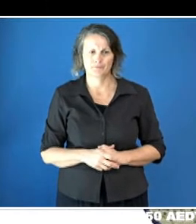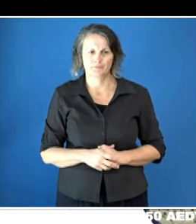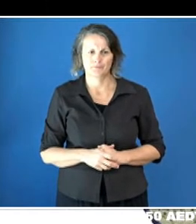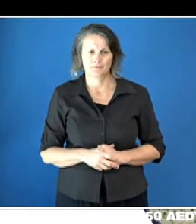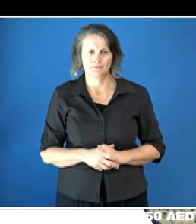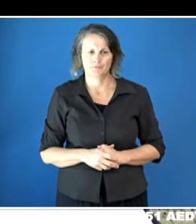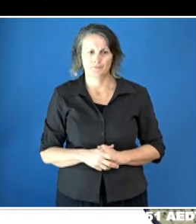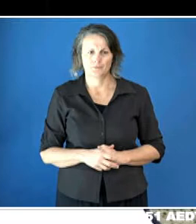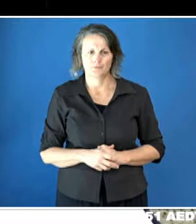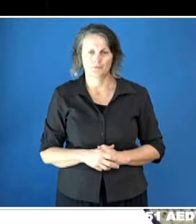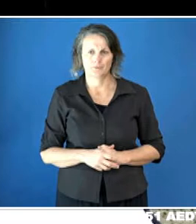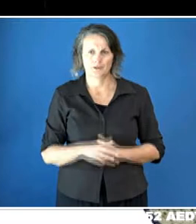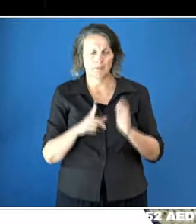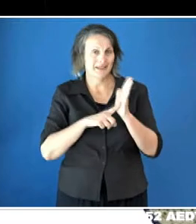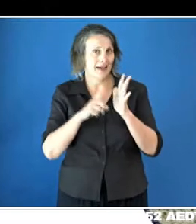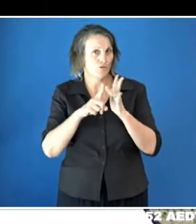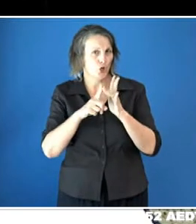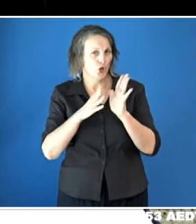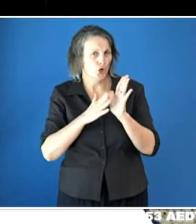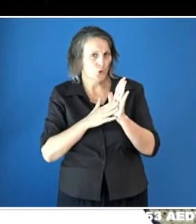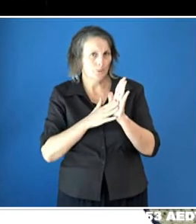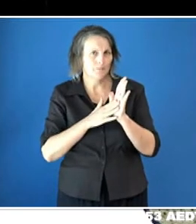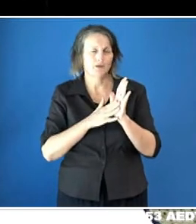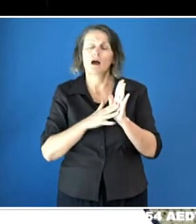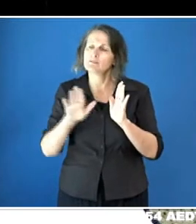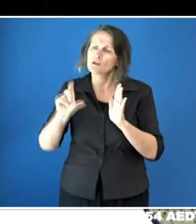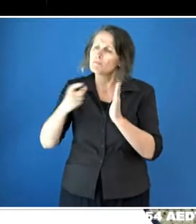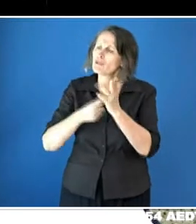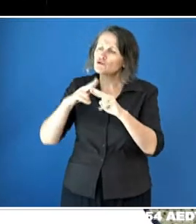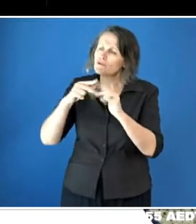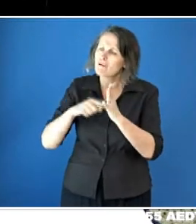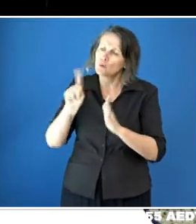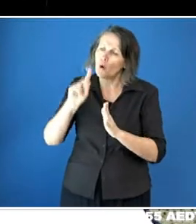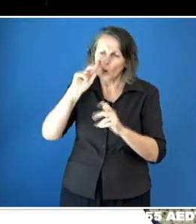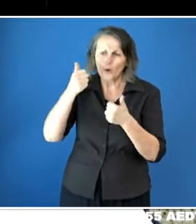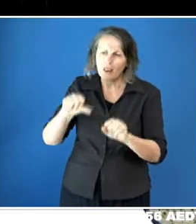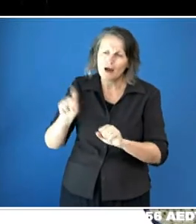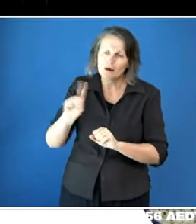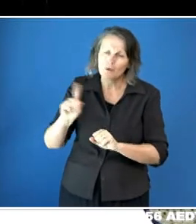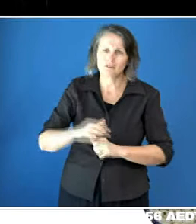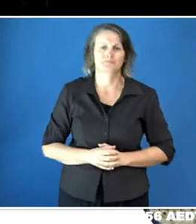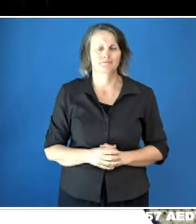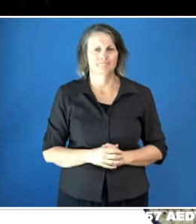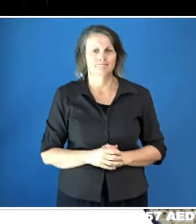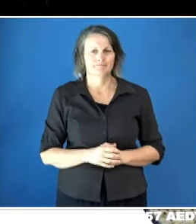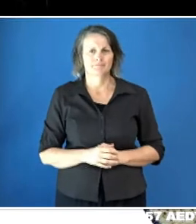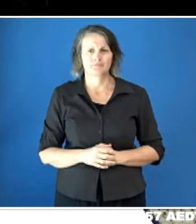so it -- MS EASTMAN: What does it look like? What does the craft look like?